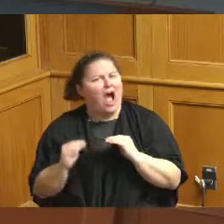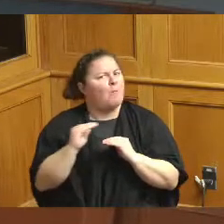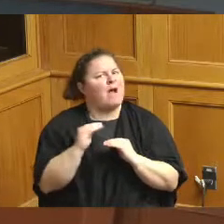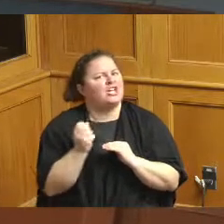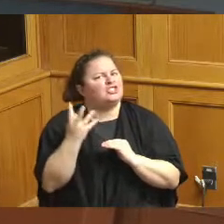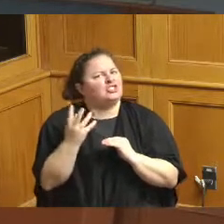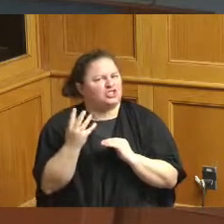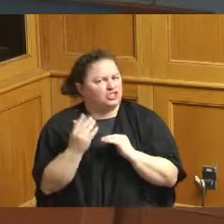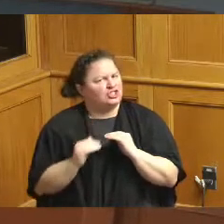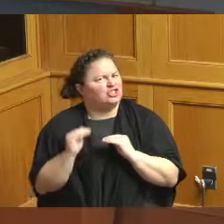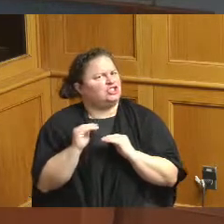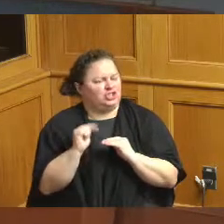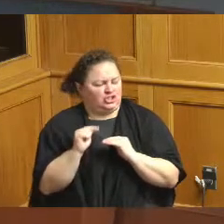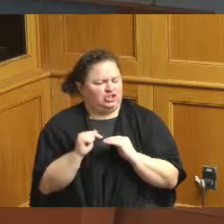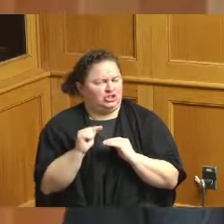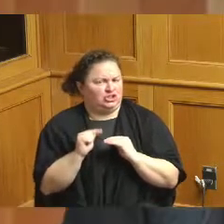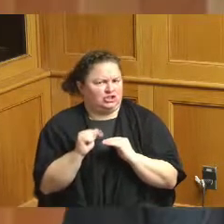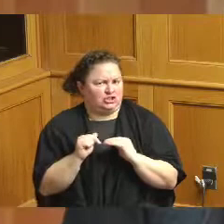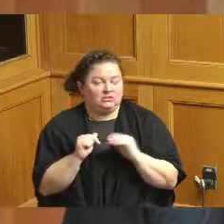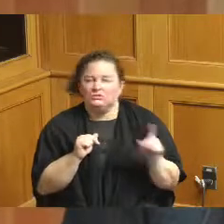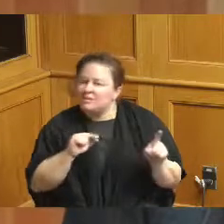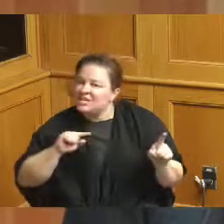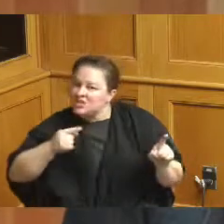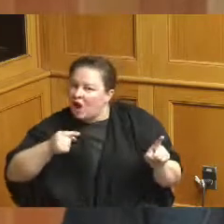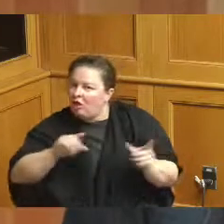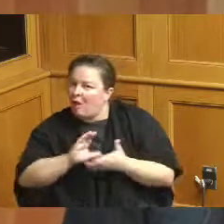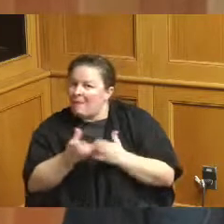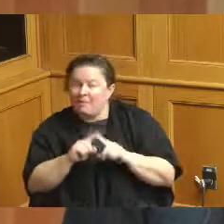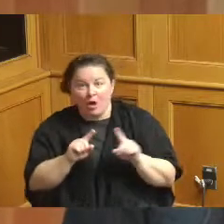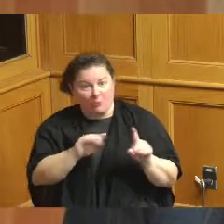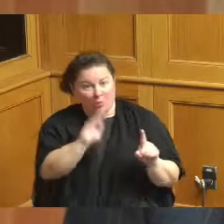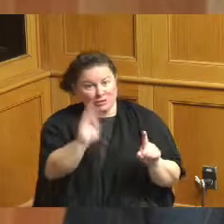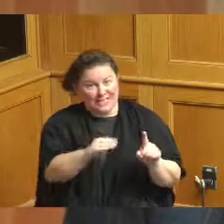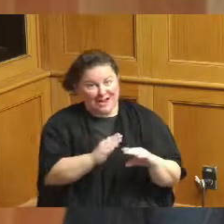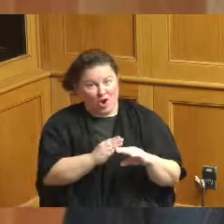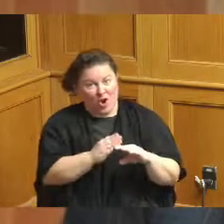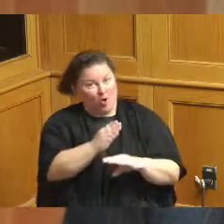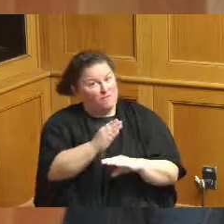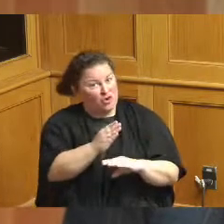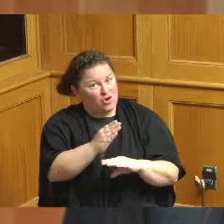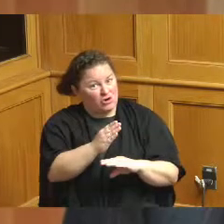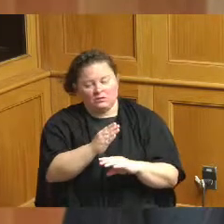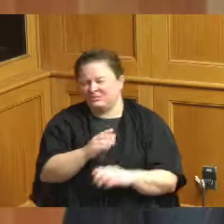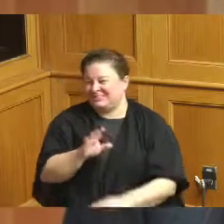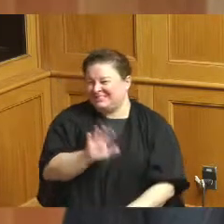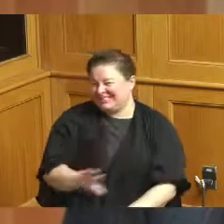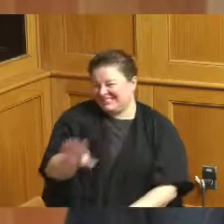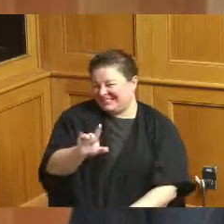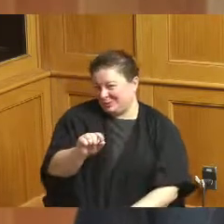this is the dollar amount but is there a percentage over approximately 20 percent okay